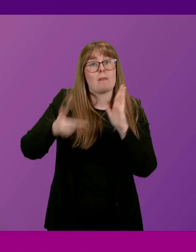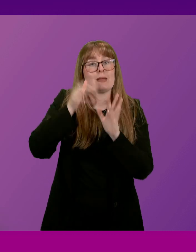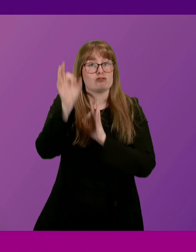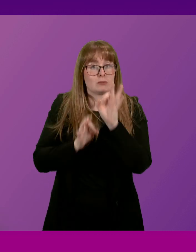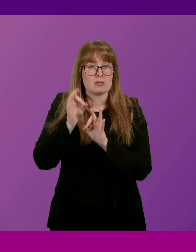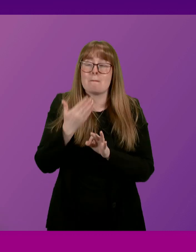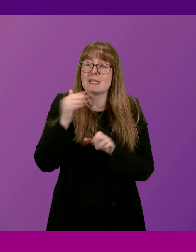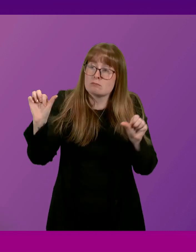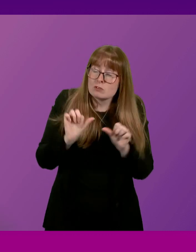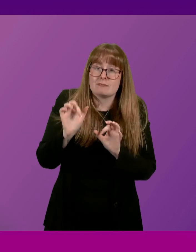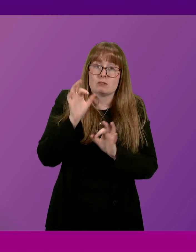questions and responses will be appreciated.